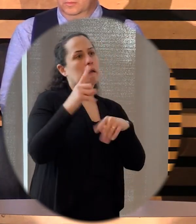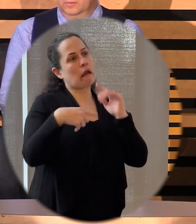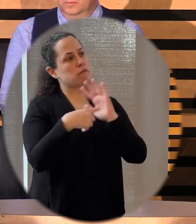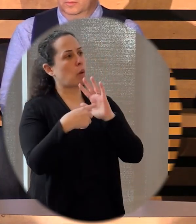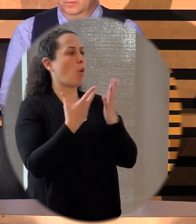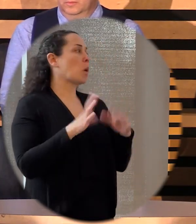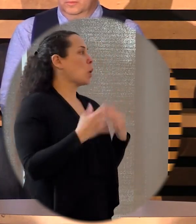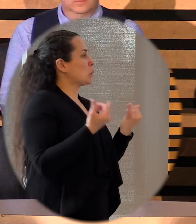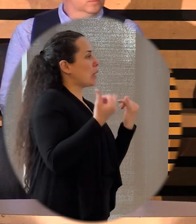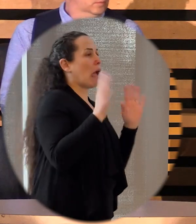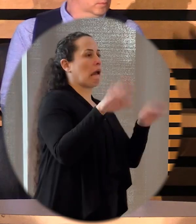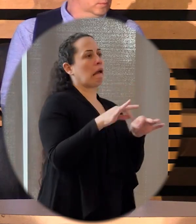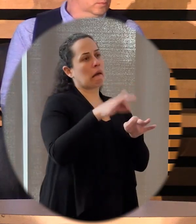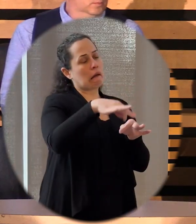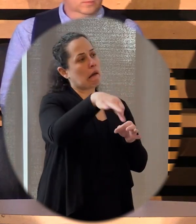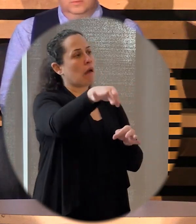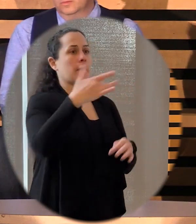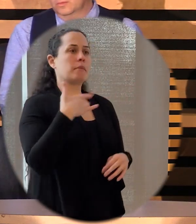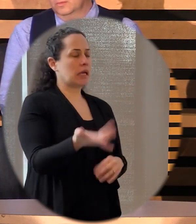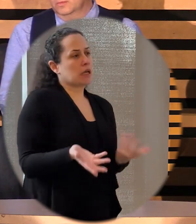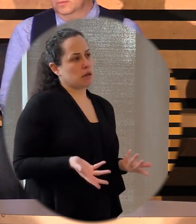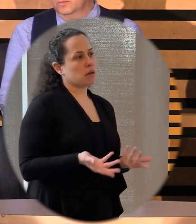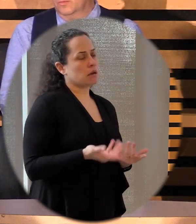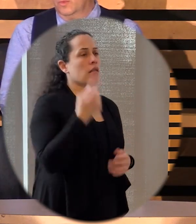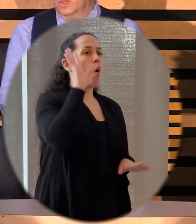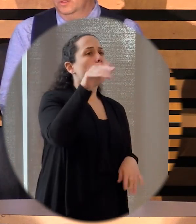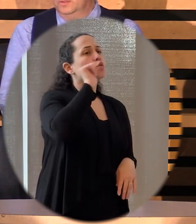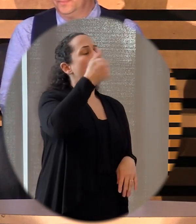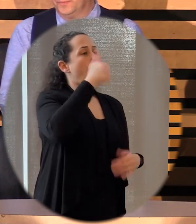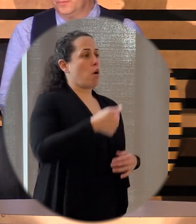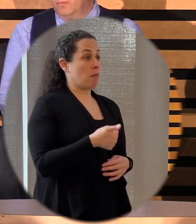can't do it today like like again what Stephanie said and and you know we'll do it tomorrow but